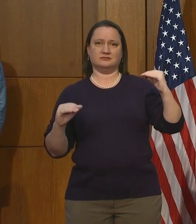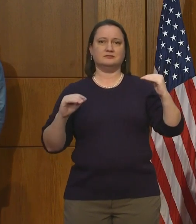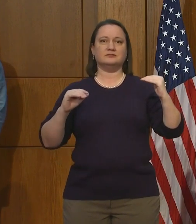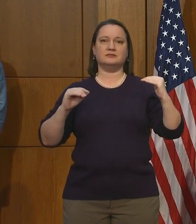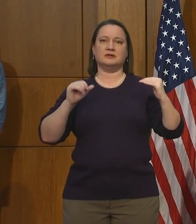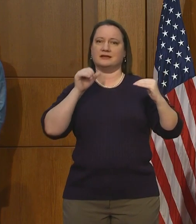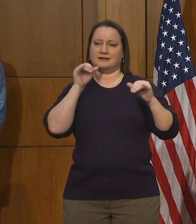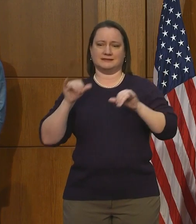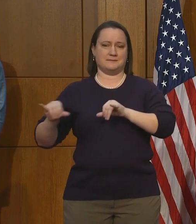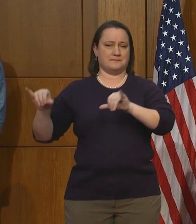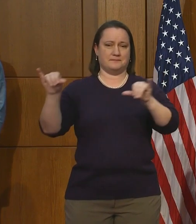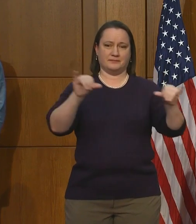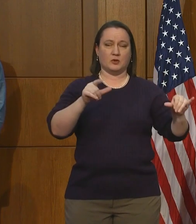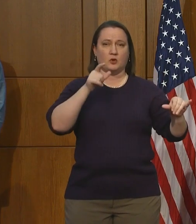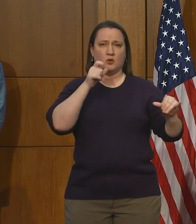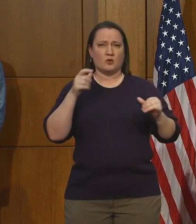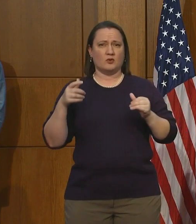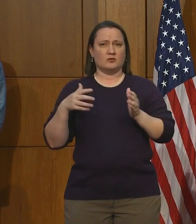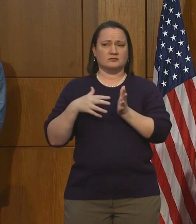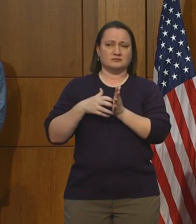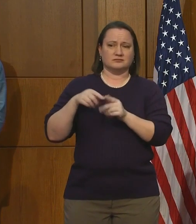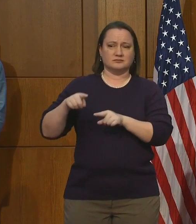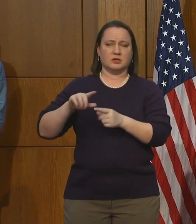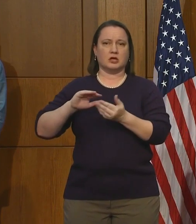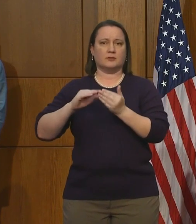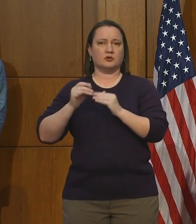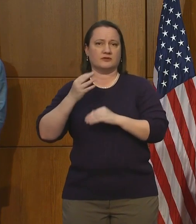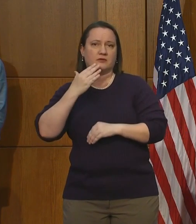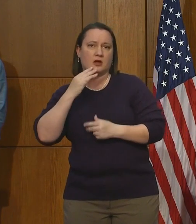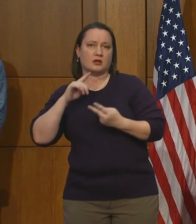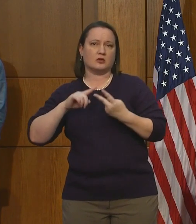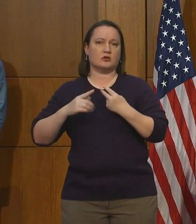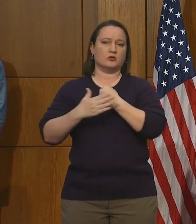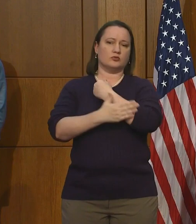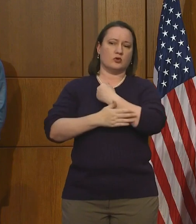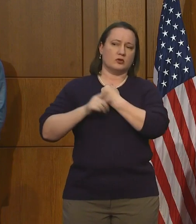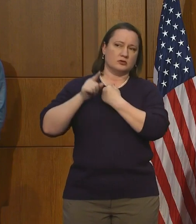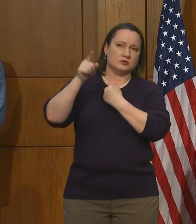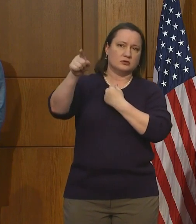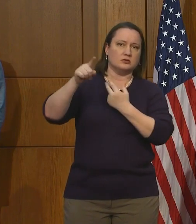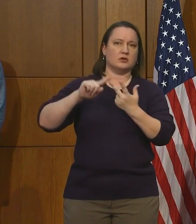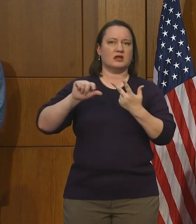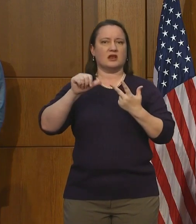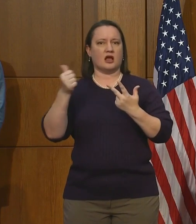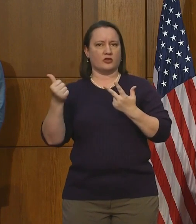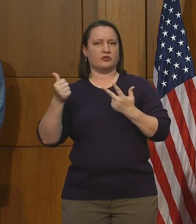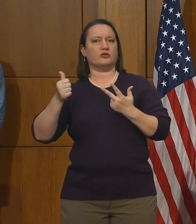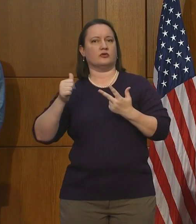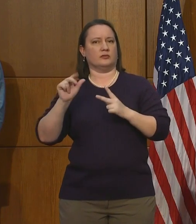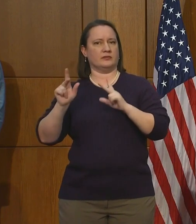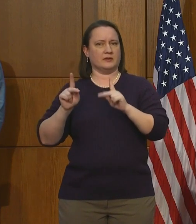THE HEALTH INEQUITIES EXPERIENCED BY COMMUNITIES OF COLOR ROLE POPULATIONS AND